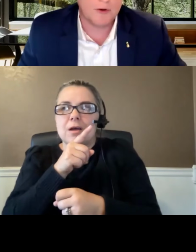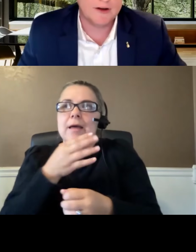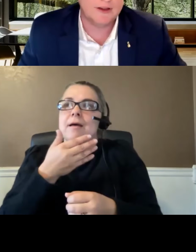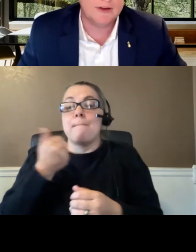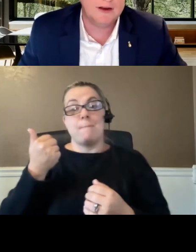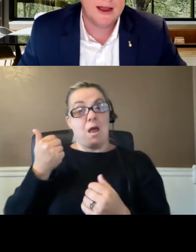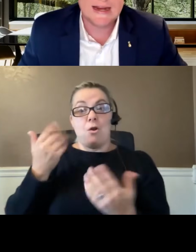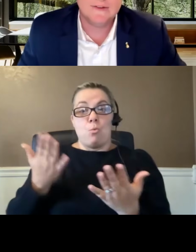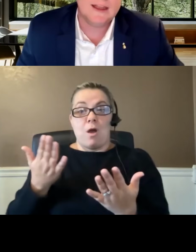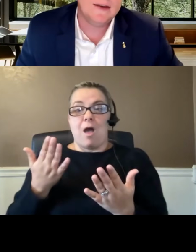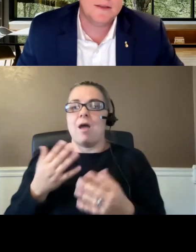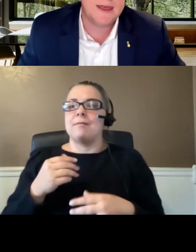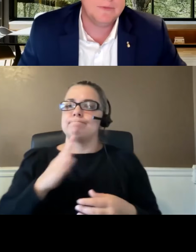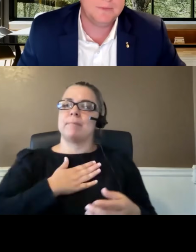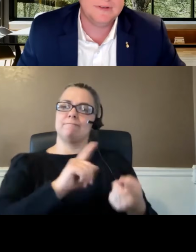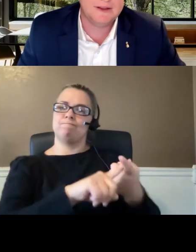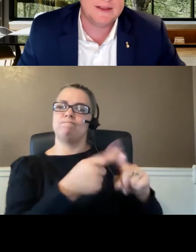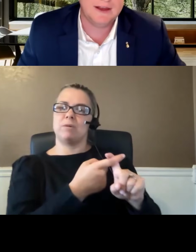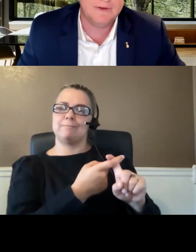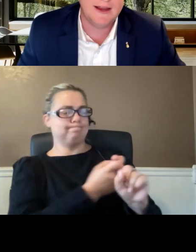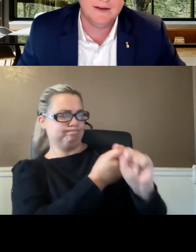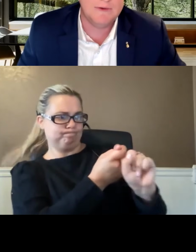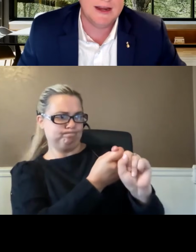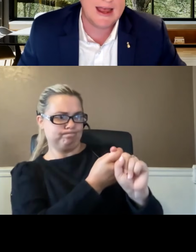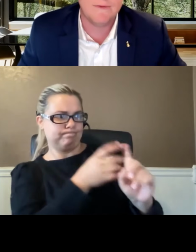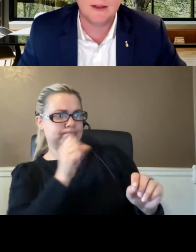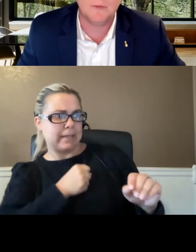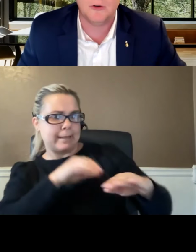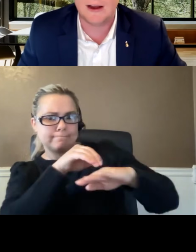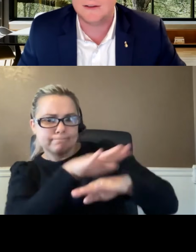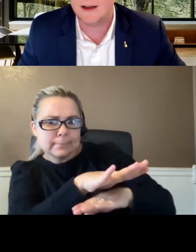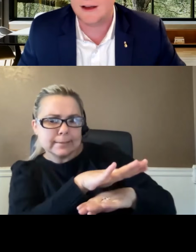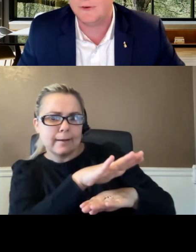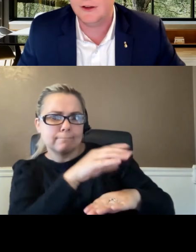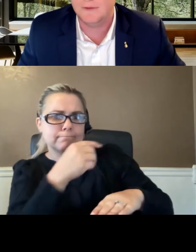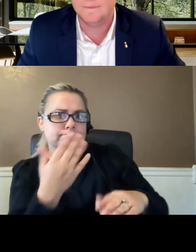an organization I can send them specific things I find and we can have a direct conversation.